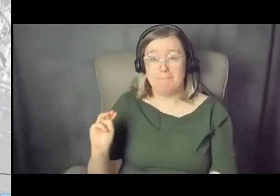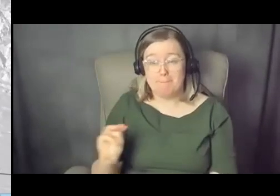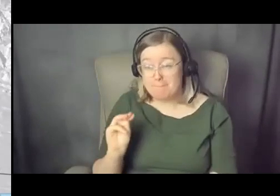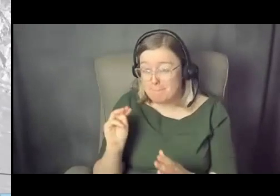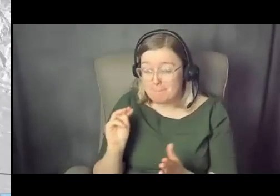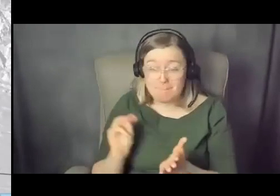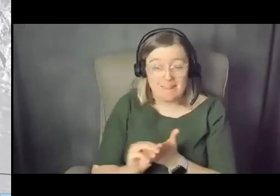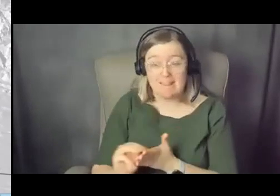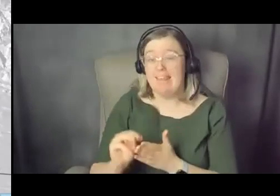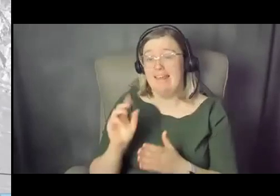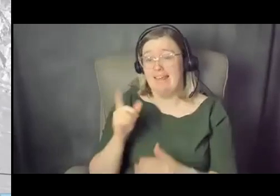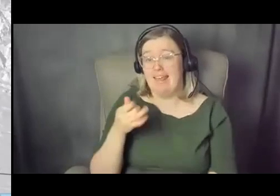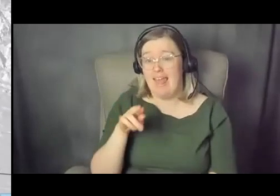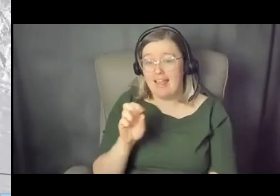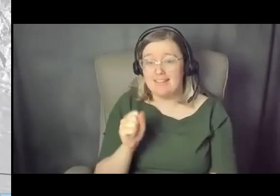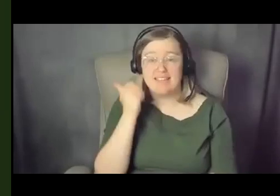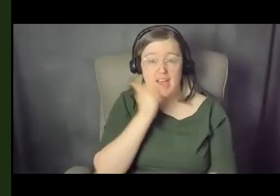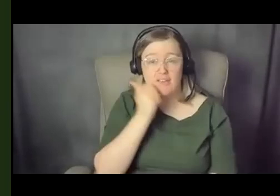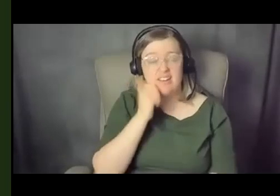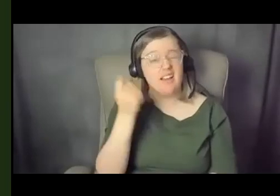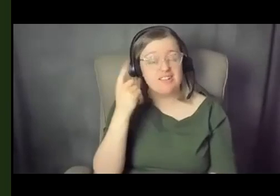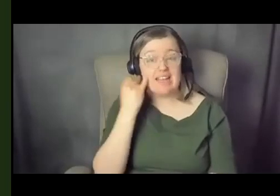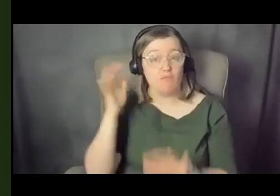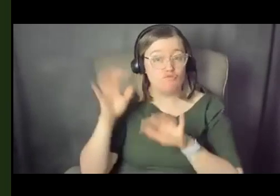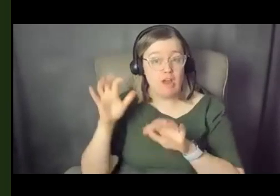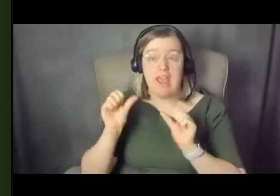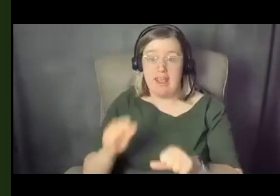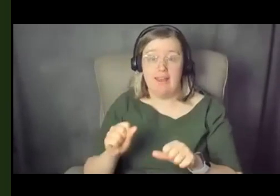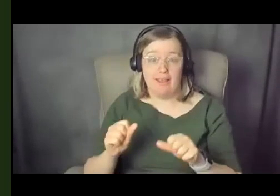can go much higher when it rains, it can be really hard to